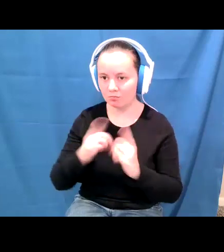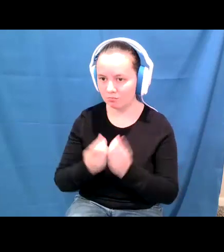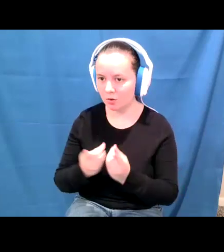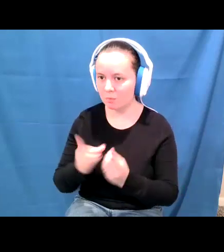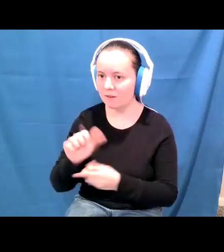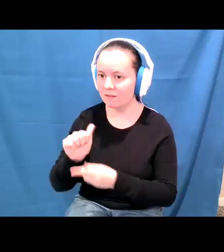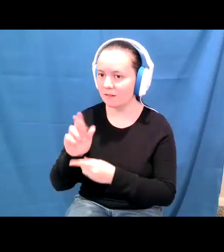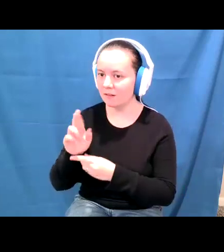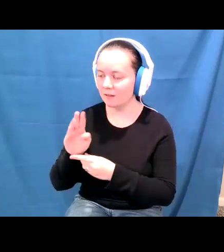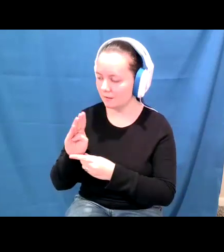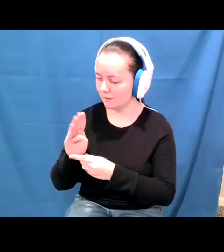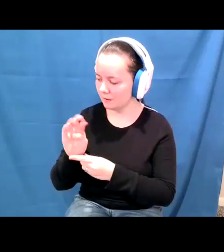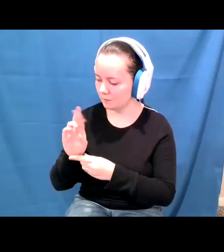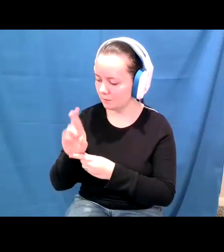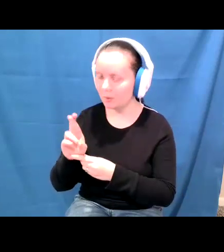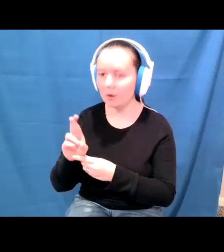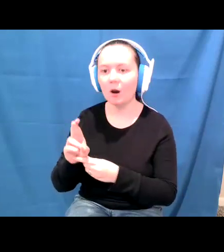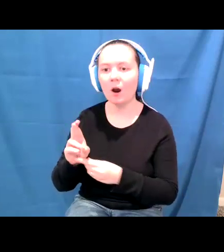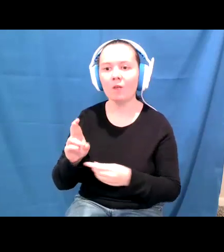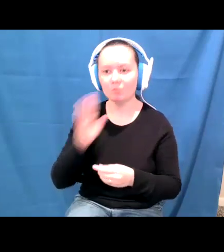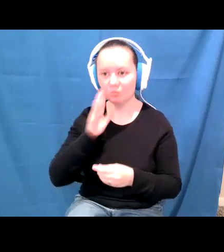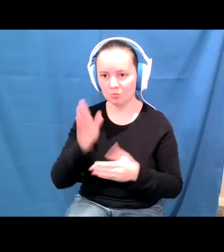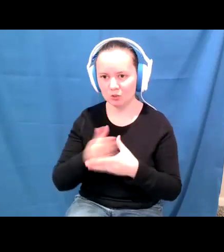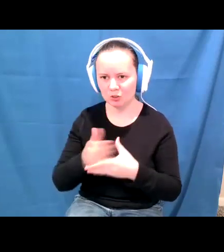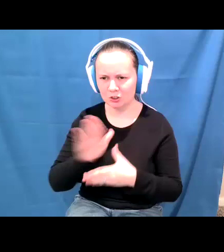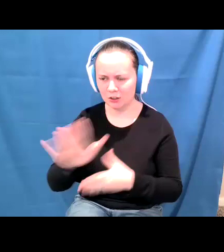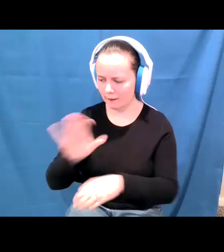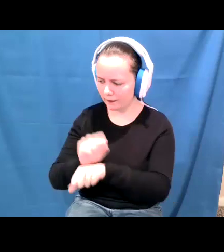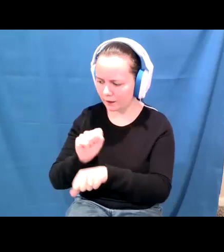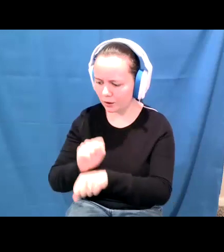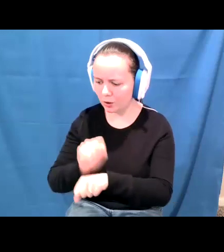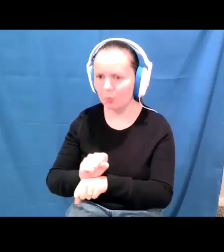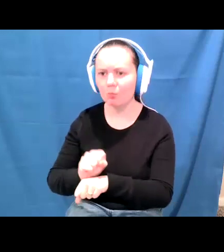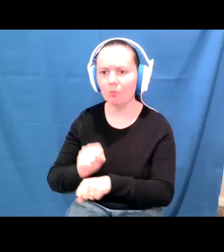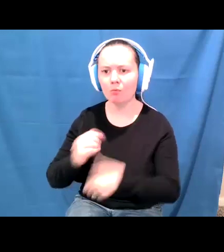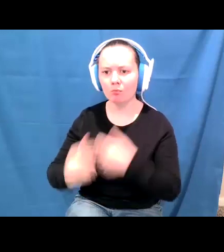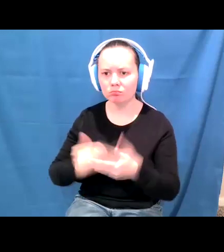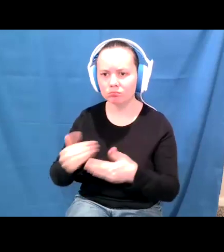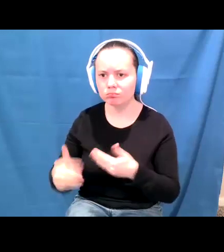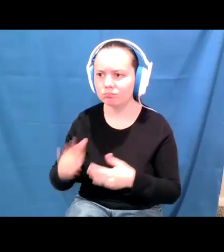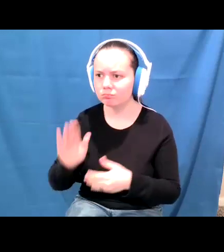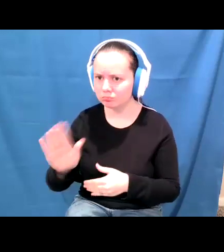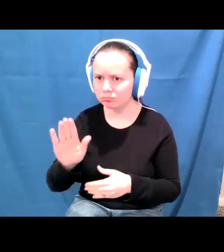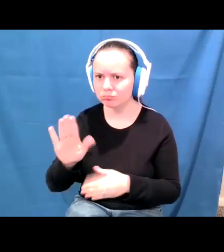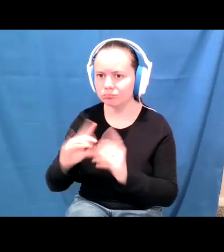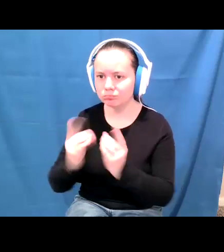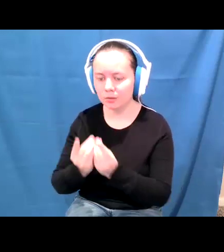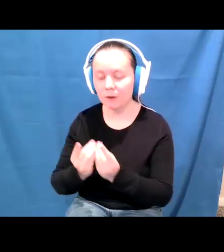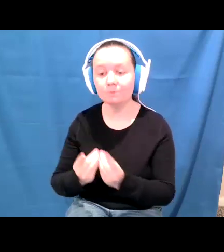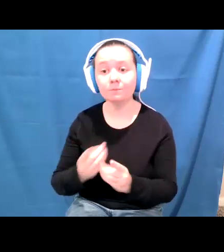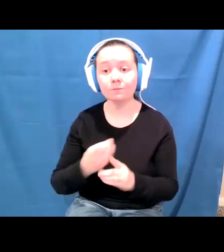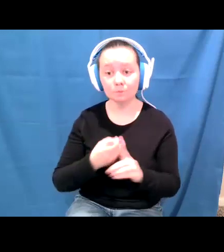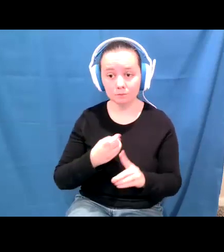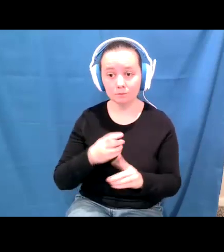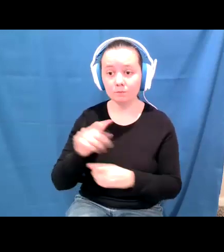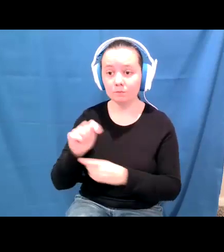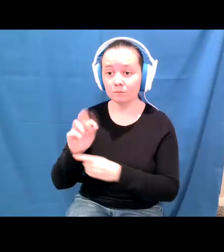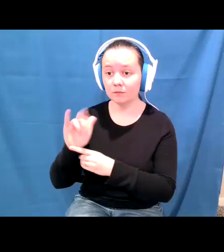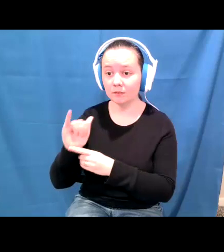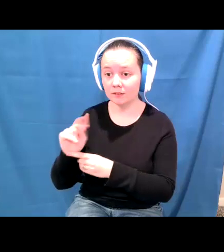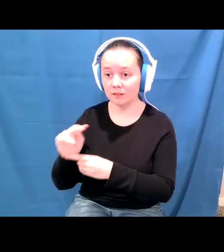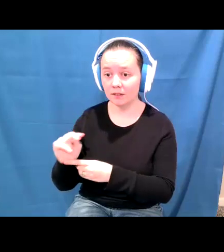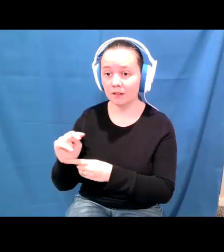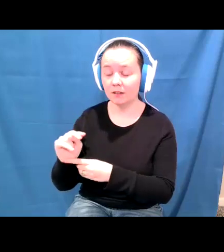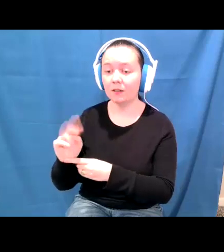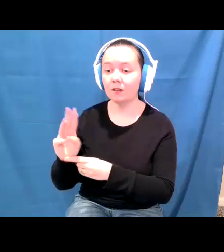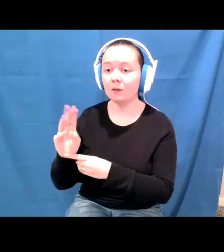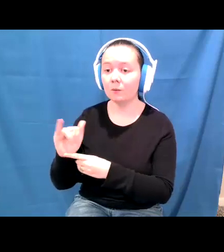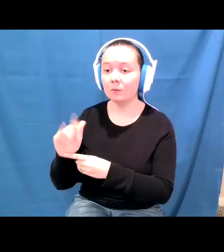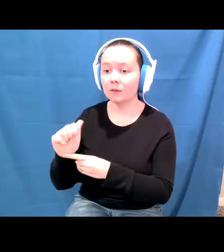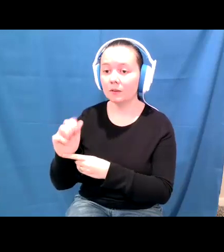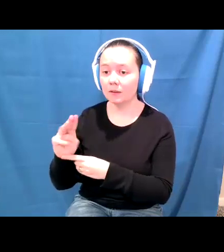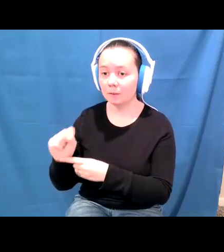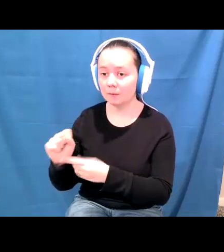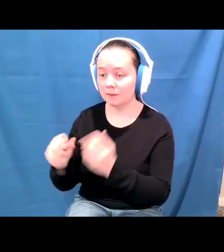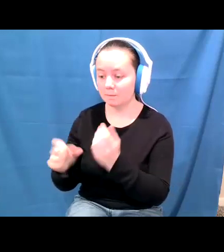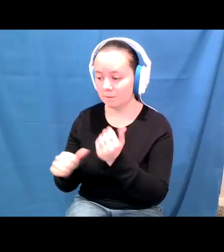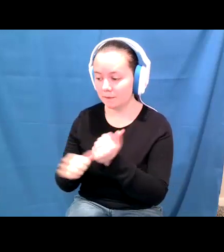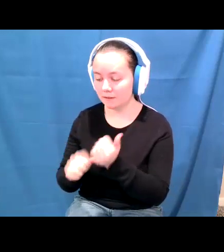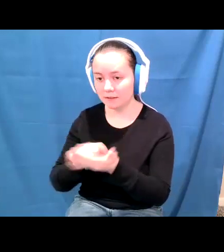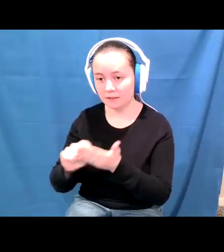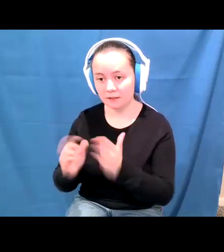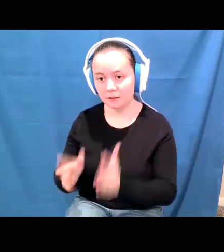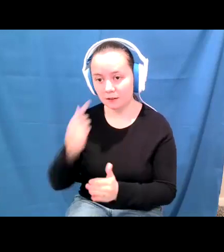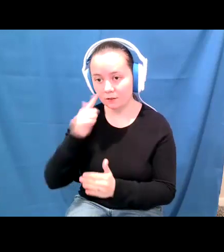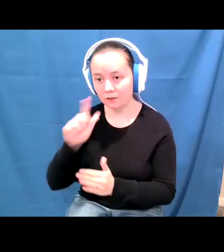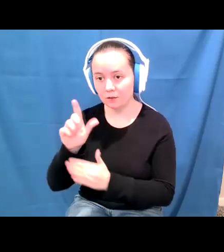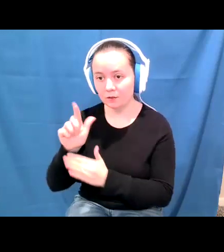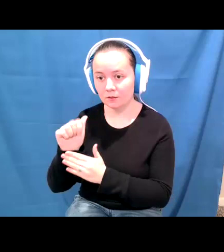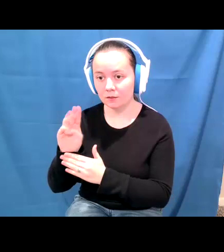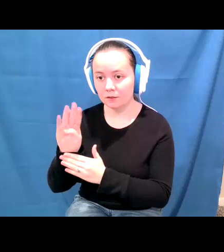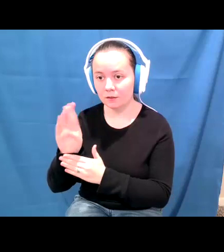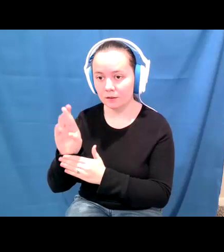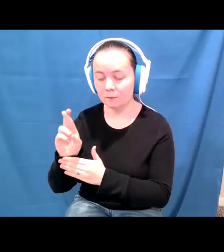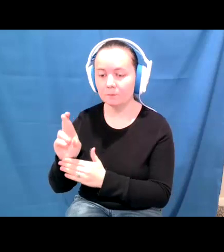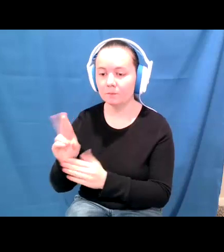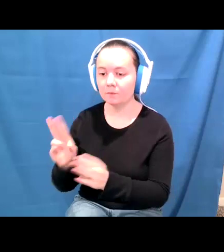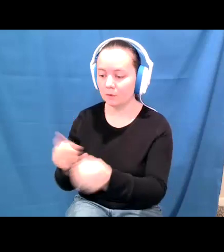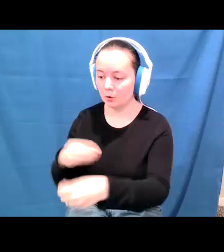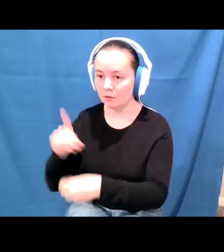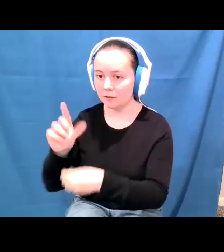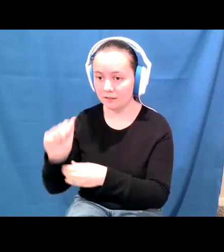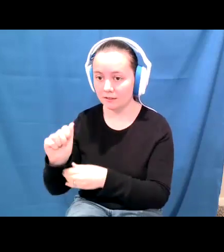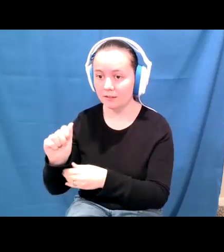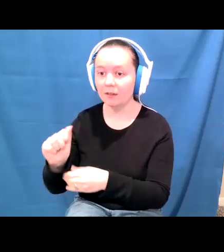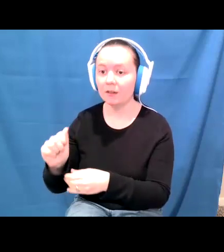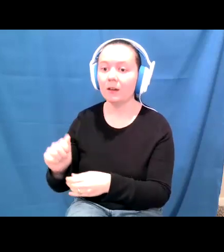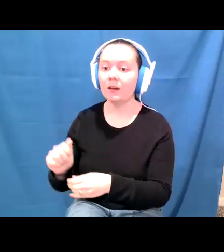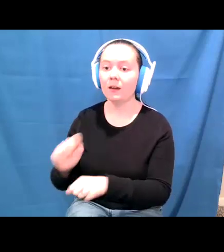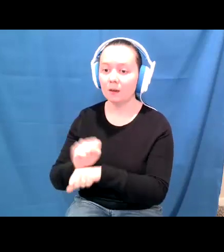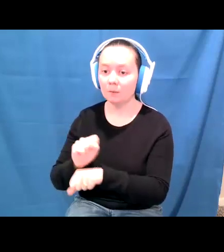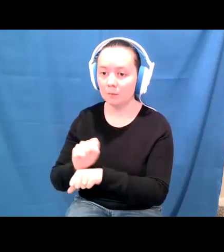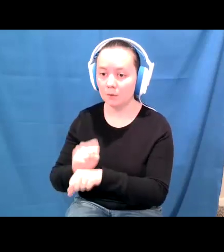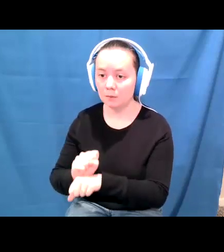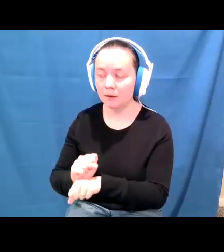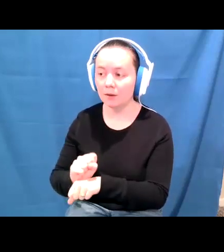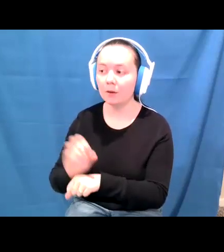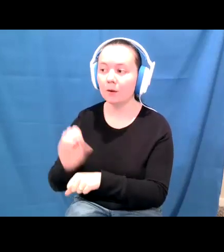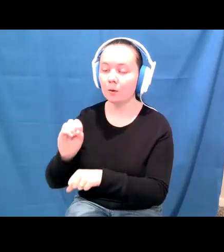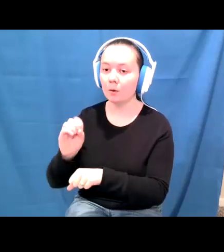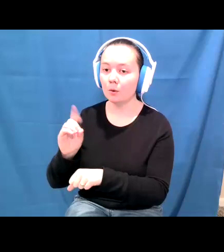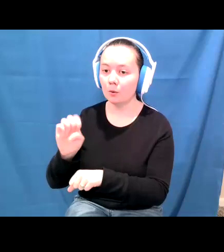who will share how they're working with us and the work that they are doing there. First, you will hear from Terren Williams, who is the assistant secretary for labor at the Office of Disability Employment Policy, or ODEP, and then from Kim Vitelli,